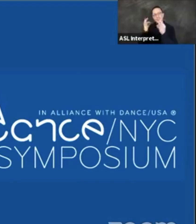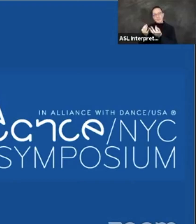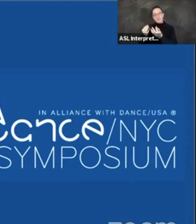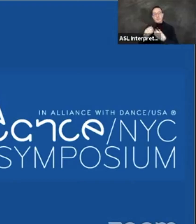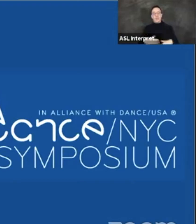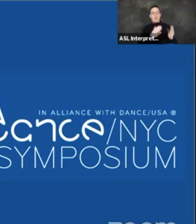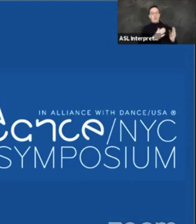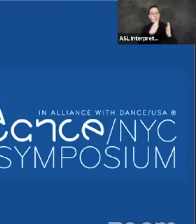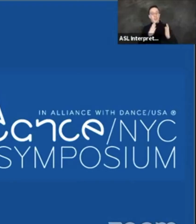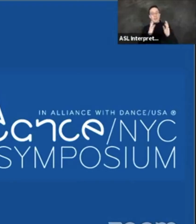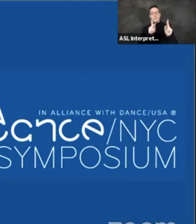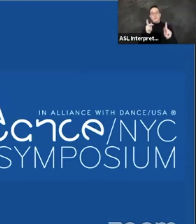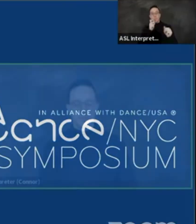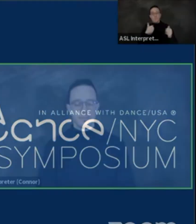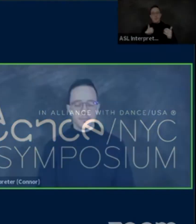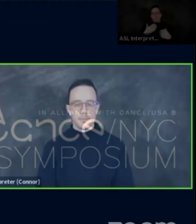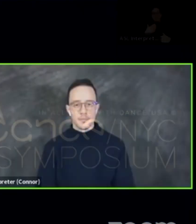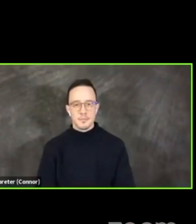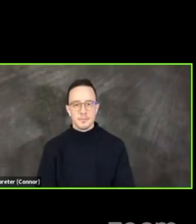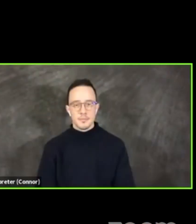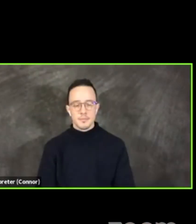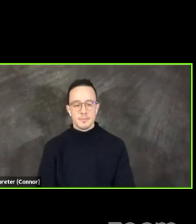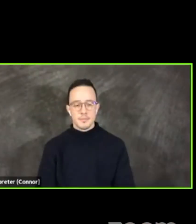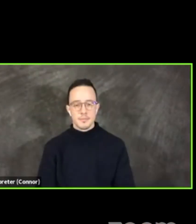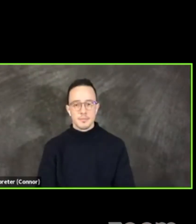GENDER-BASED VIOLENCE. I'LL TURN IT OVER